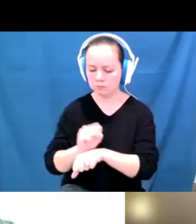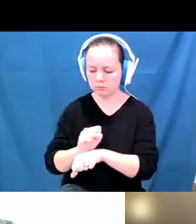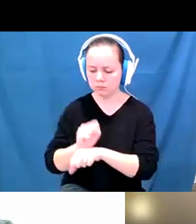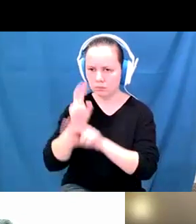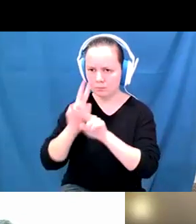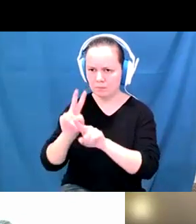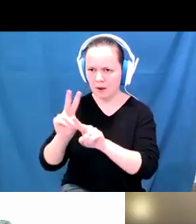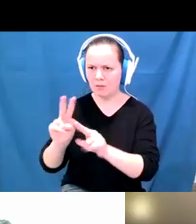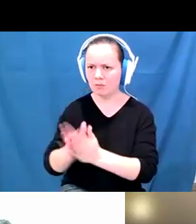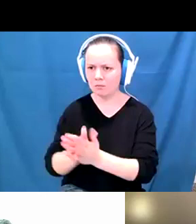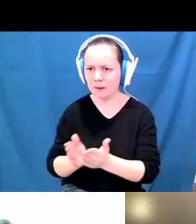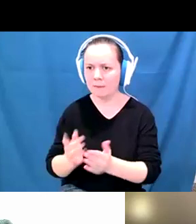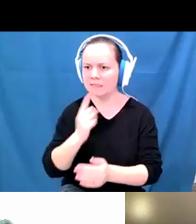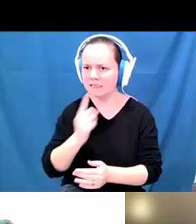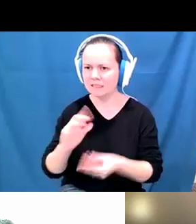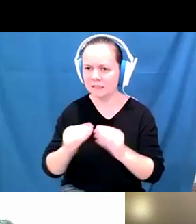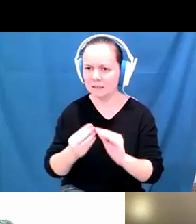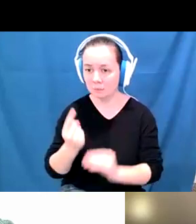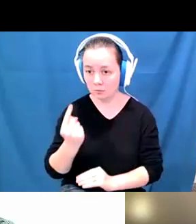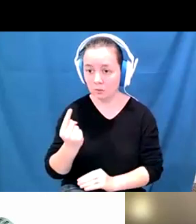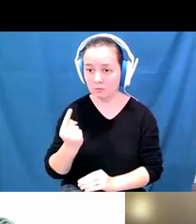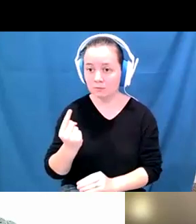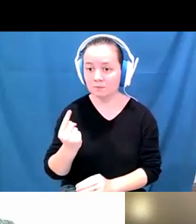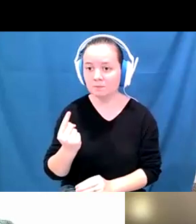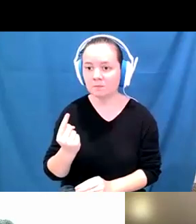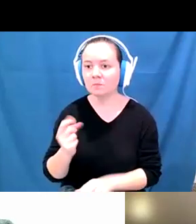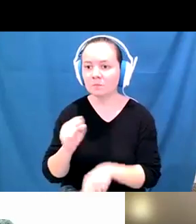number one job that is